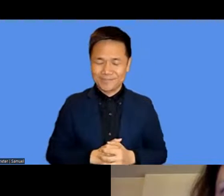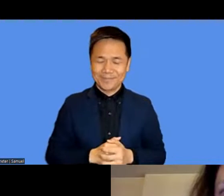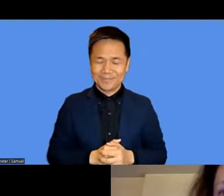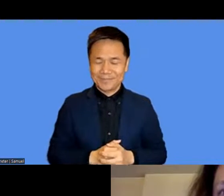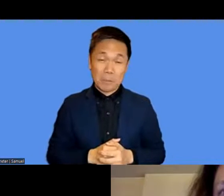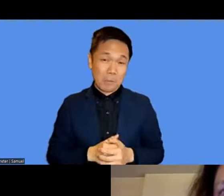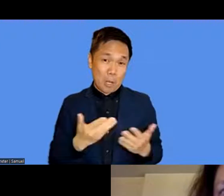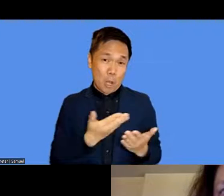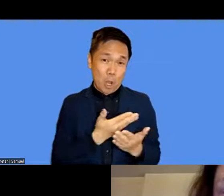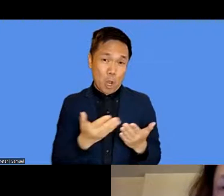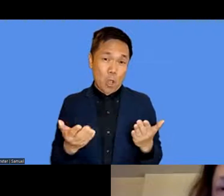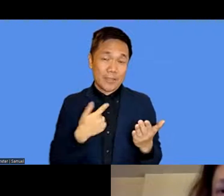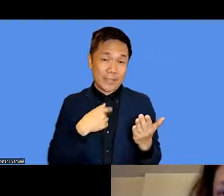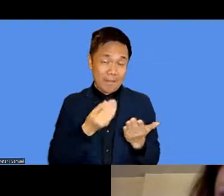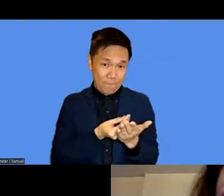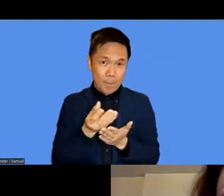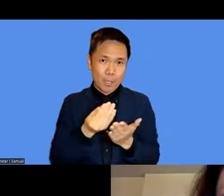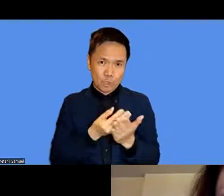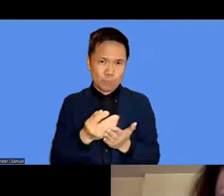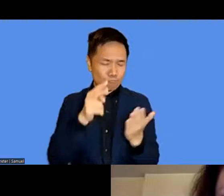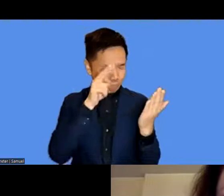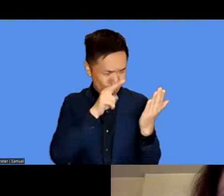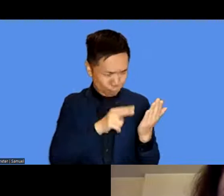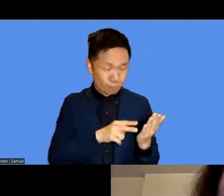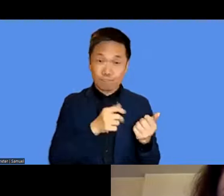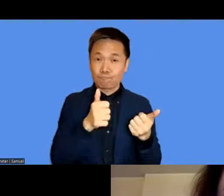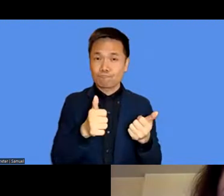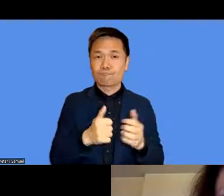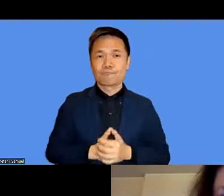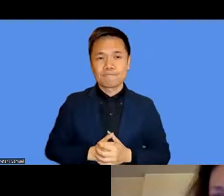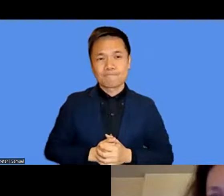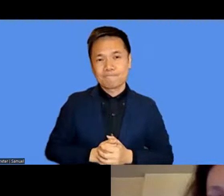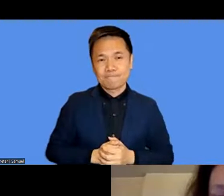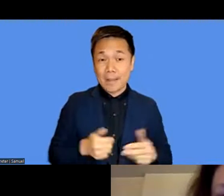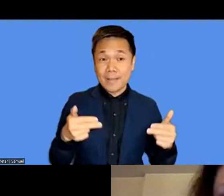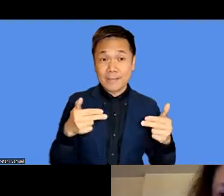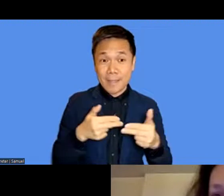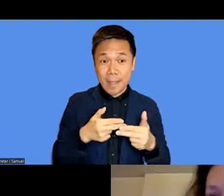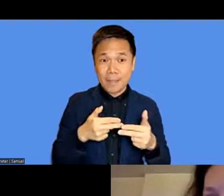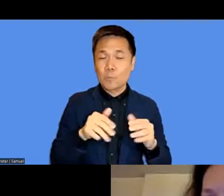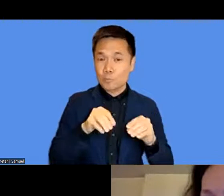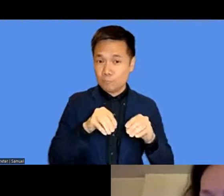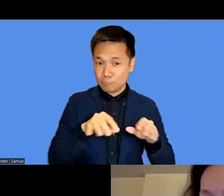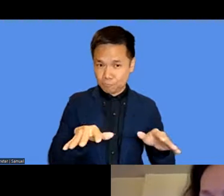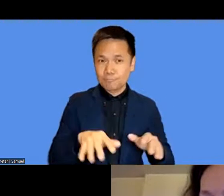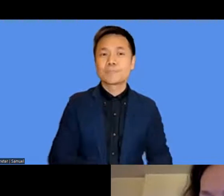about the slides. Okay. Those are two about the PowerPoint slides.